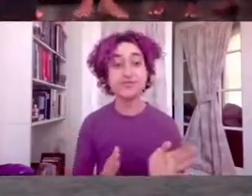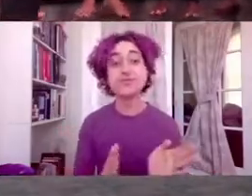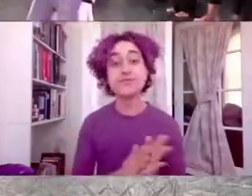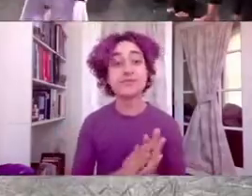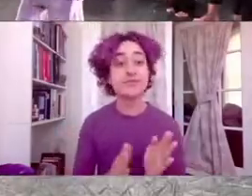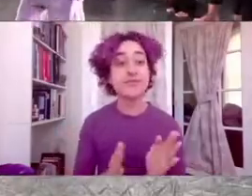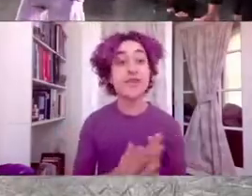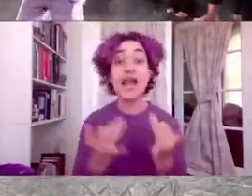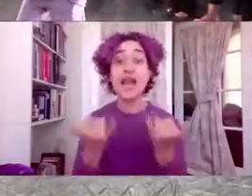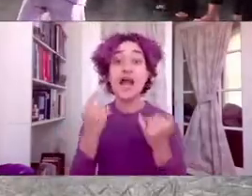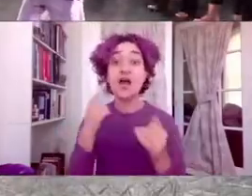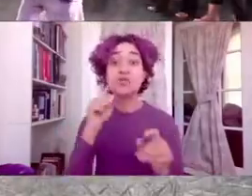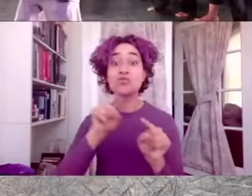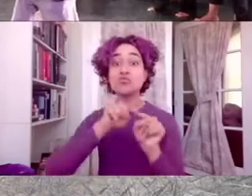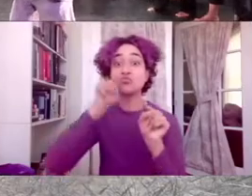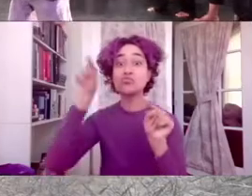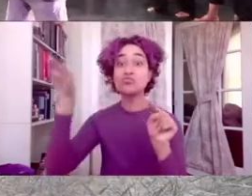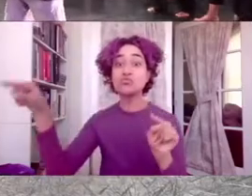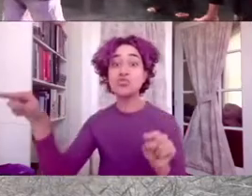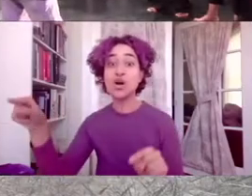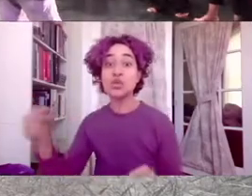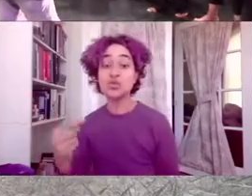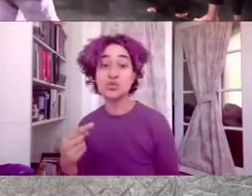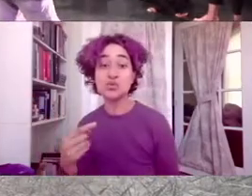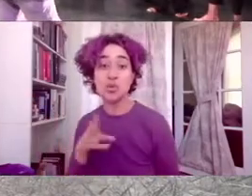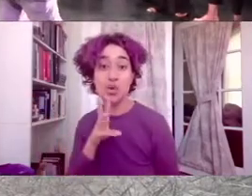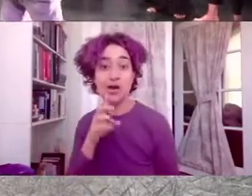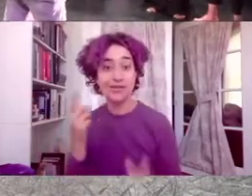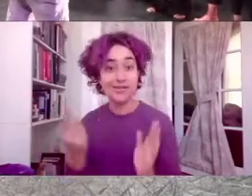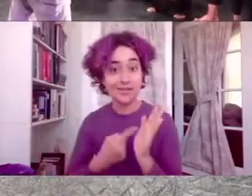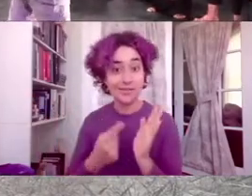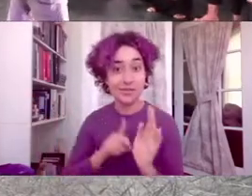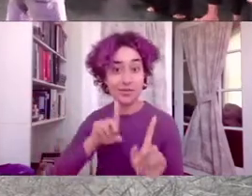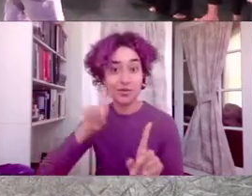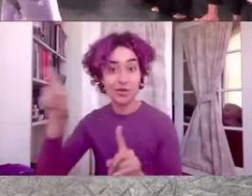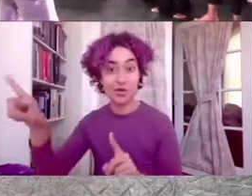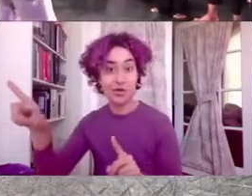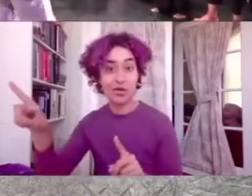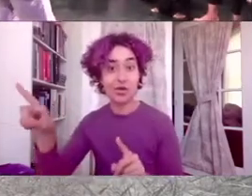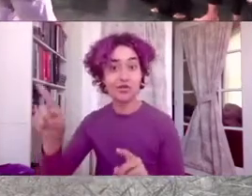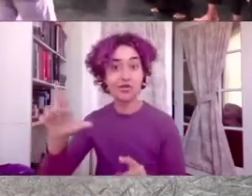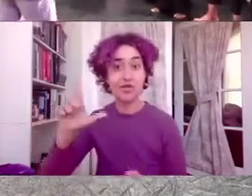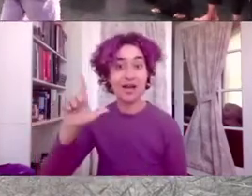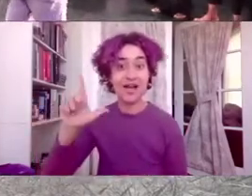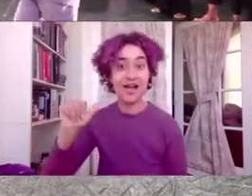Now, we're gonna go across the water. Sometimes, you can go by land to Alaska.